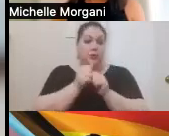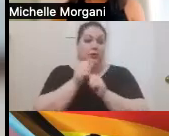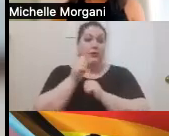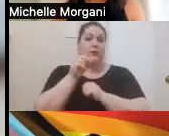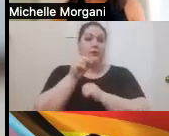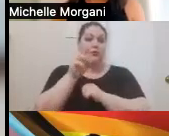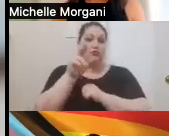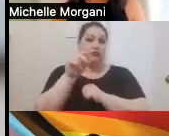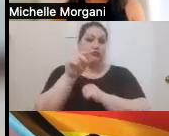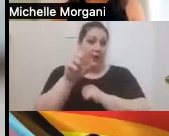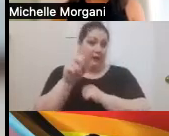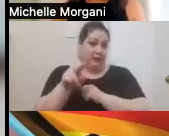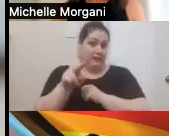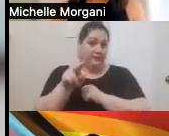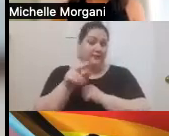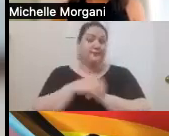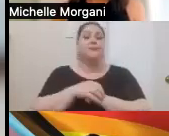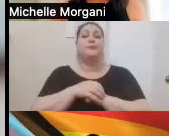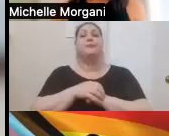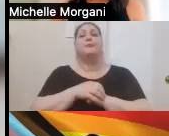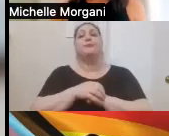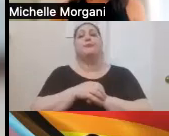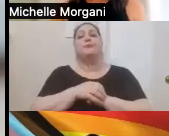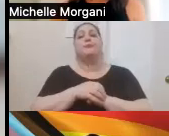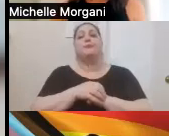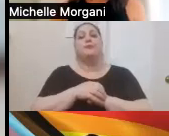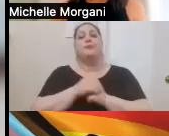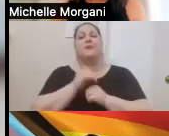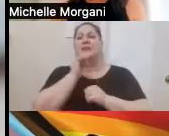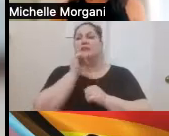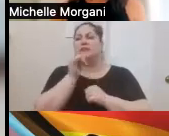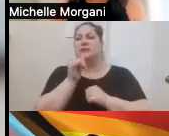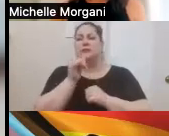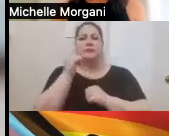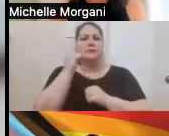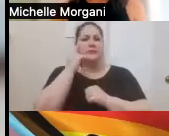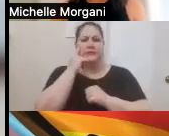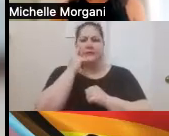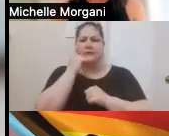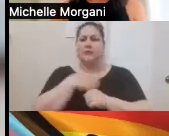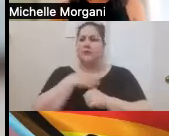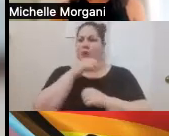But yeah, I don't think my AT colleagues come with great